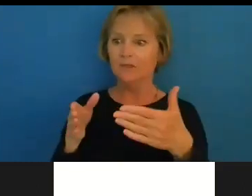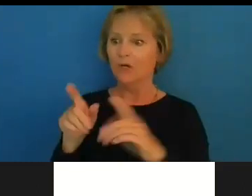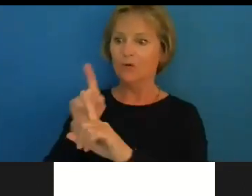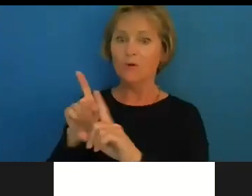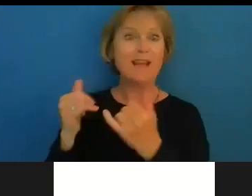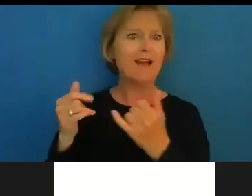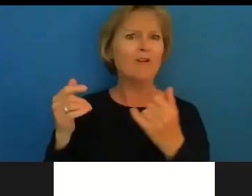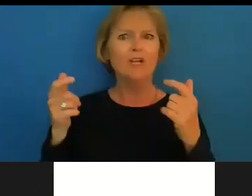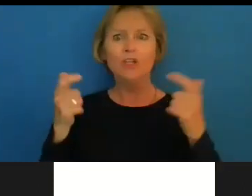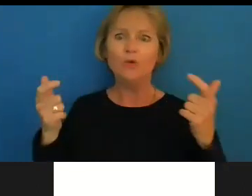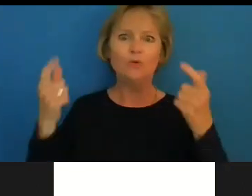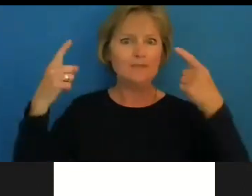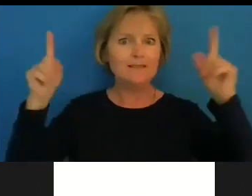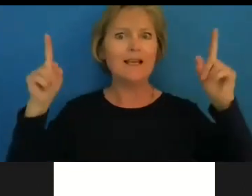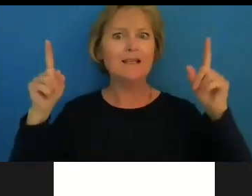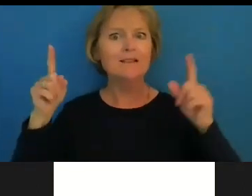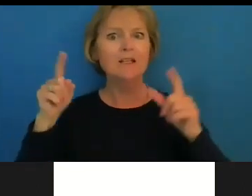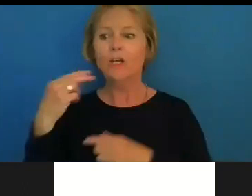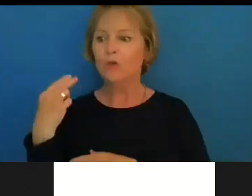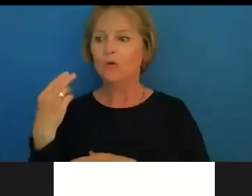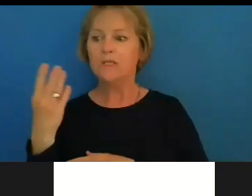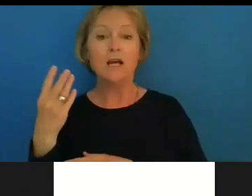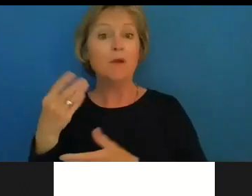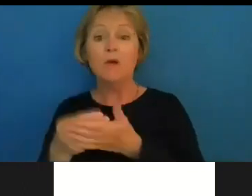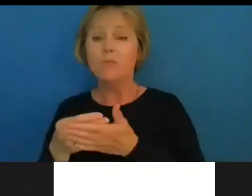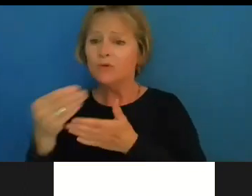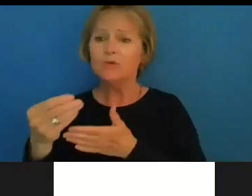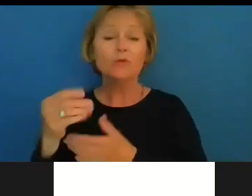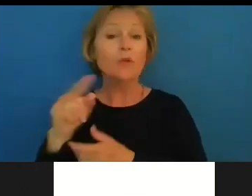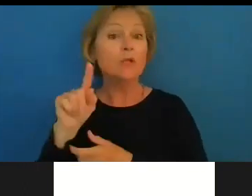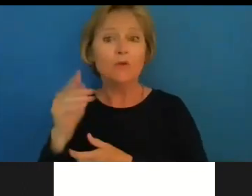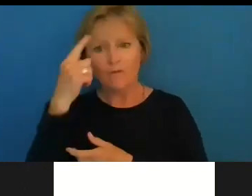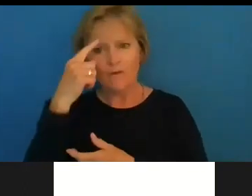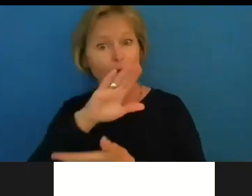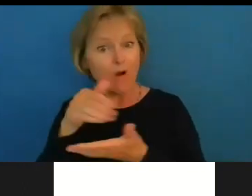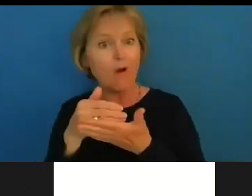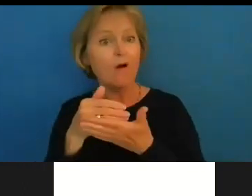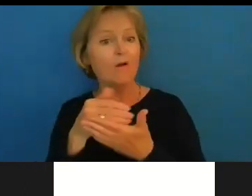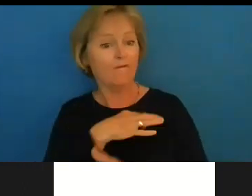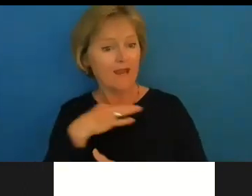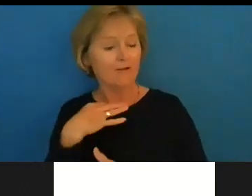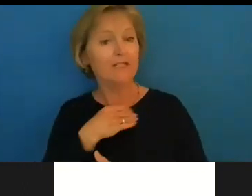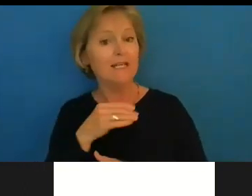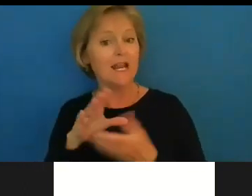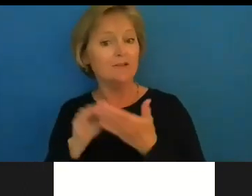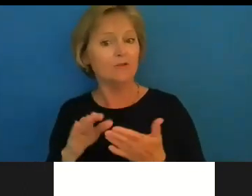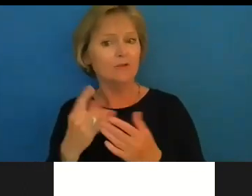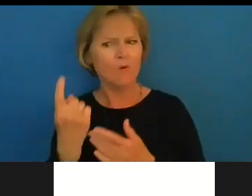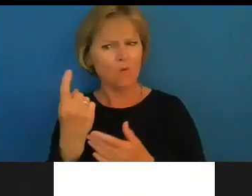UW purchased Zoom Pro licenses for students and faculty. The one thing that I'm really concerned about though is